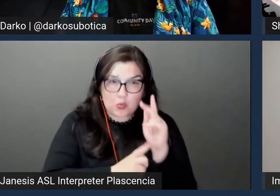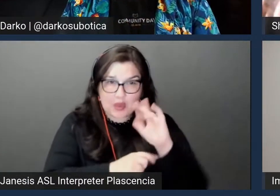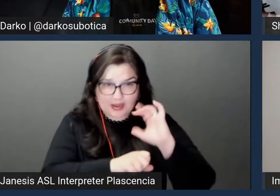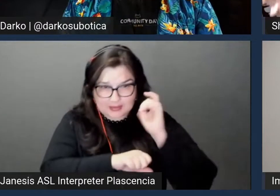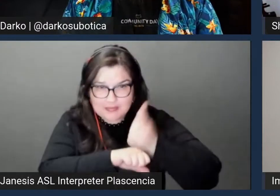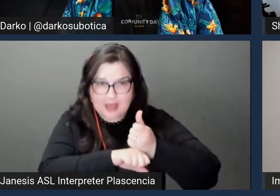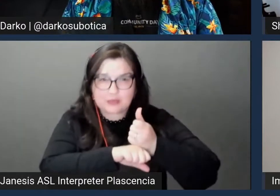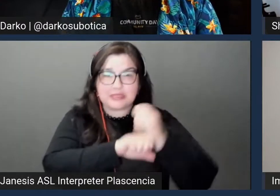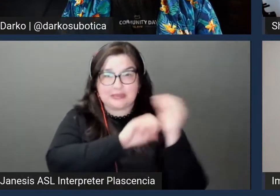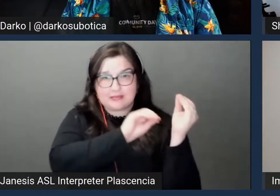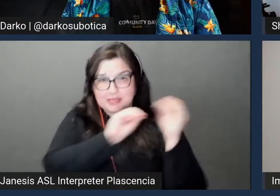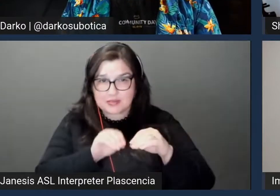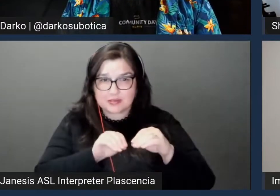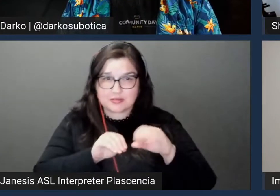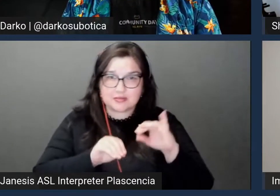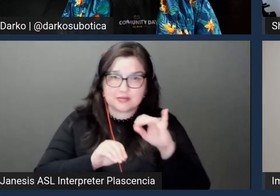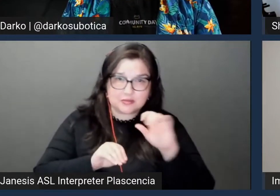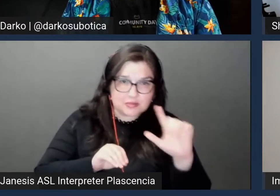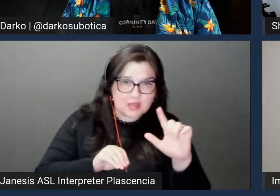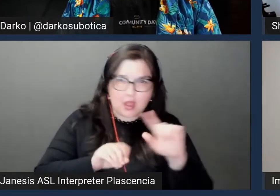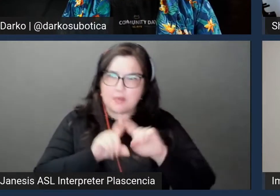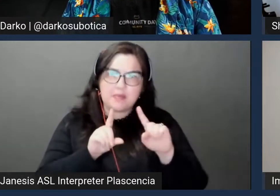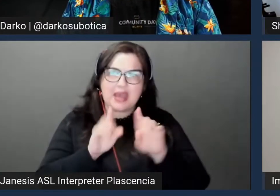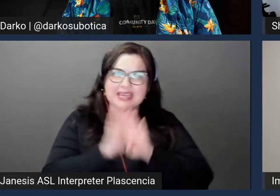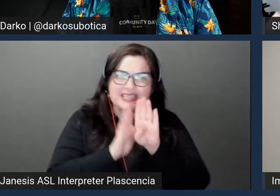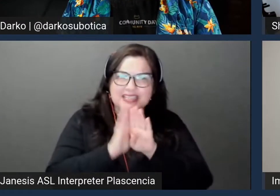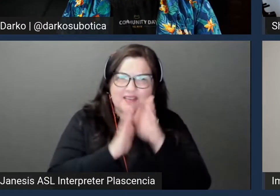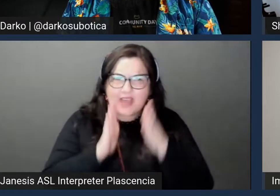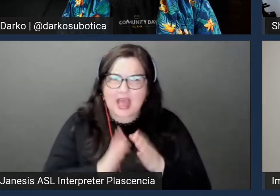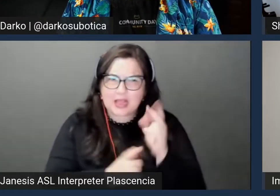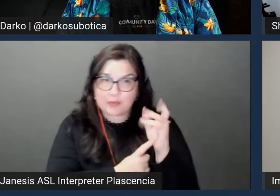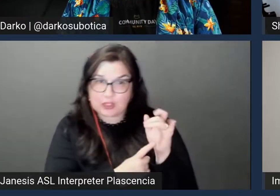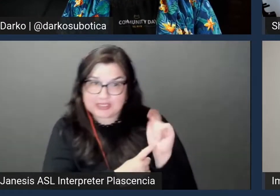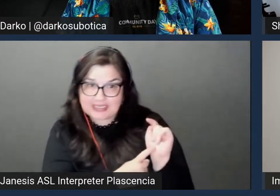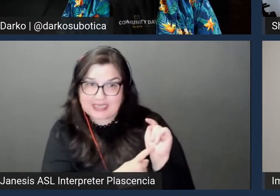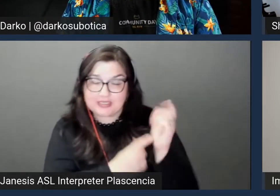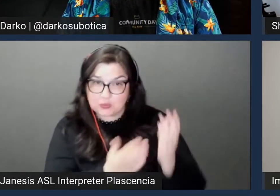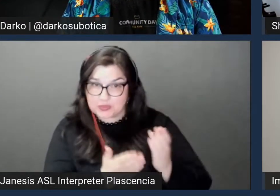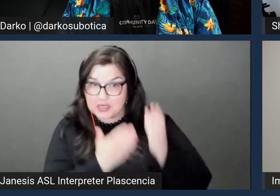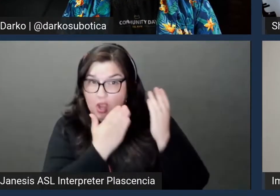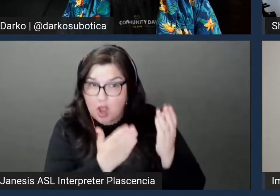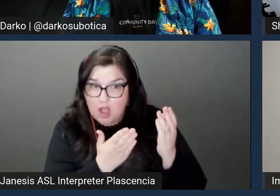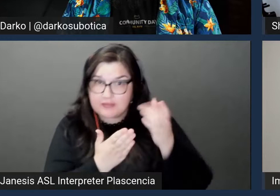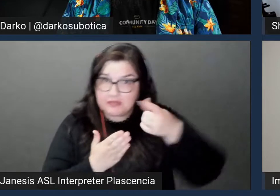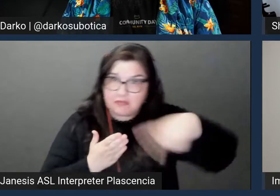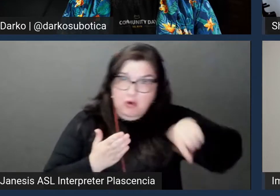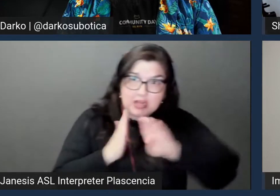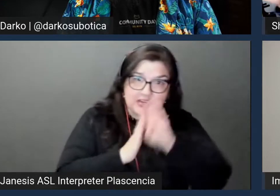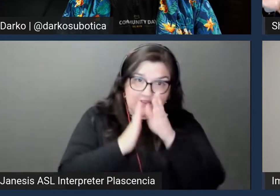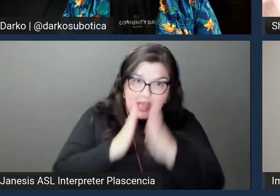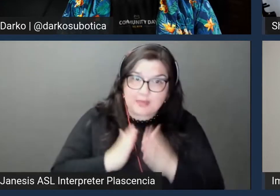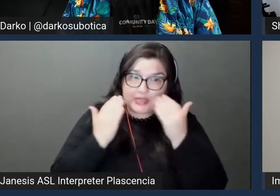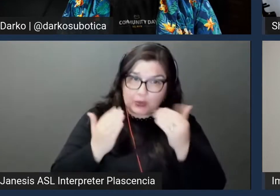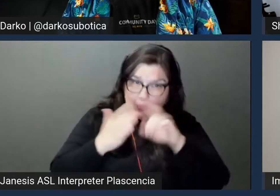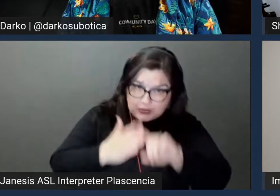But is there a developer kit that we offer so that developers can get started or is it the appliance that you directly